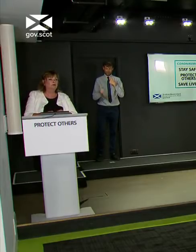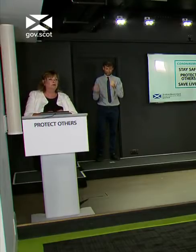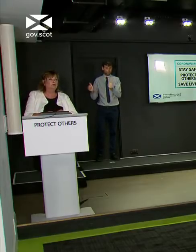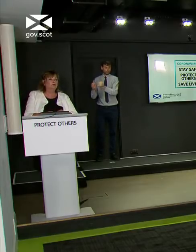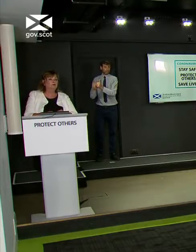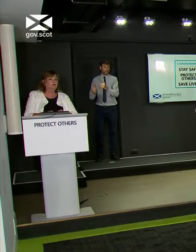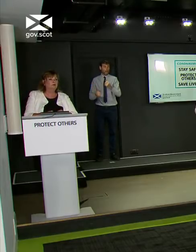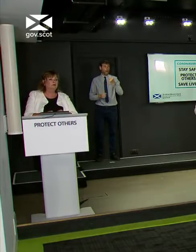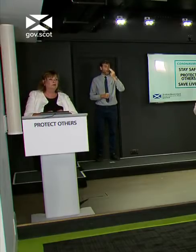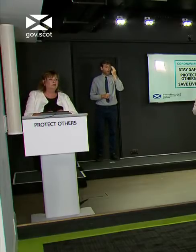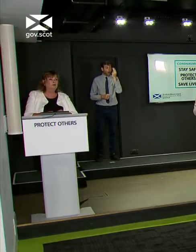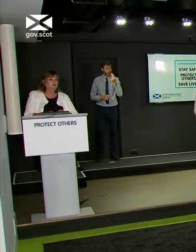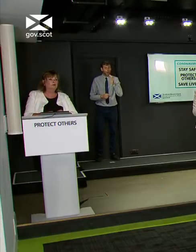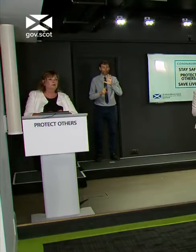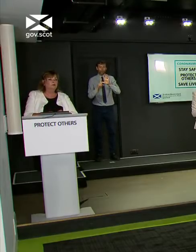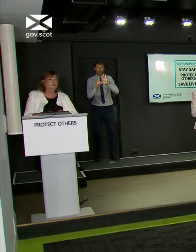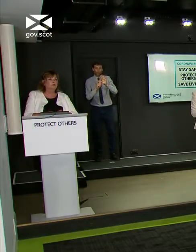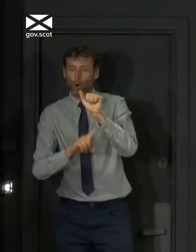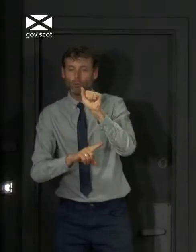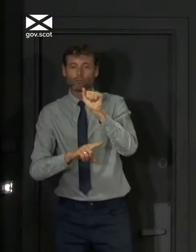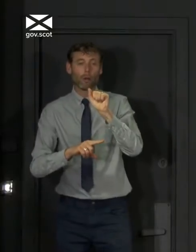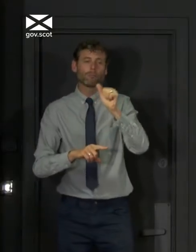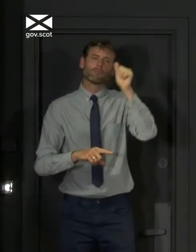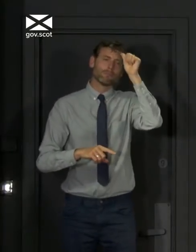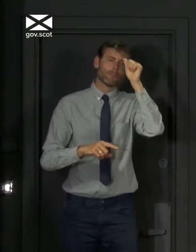culture and that includes theatre, but it is much broader than that is not just really